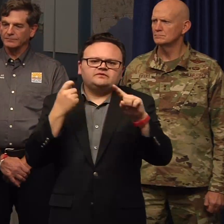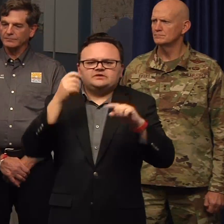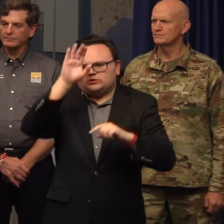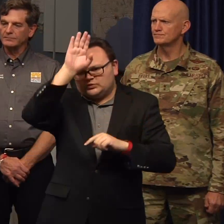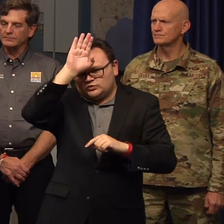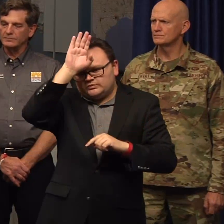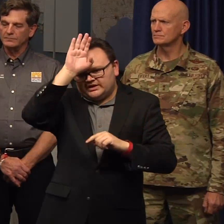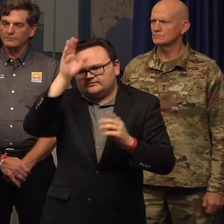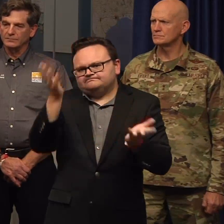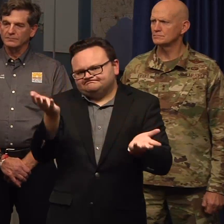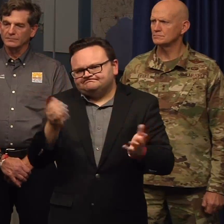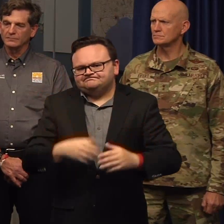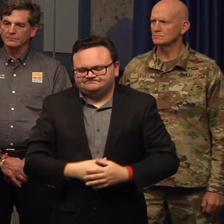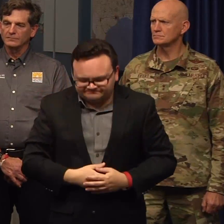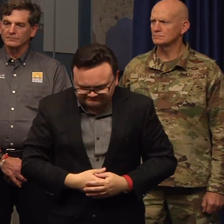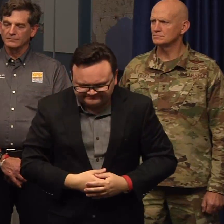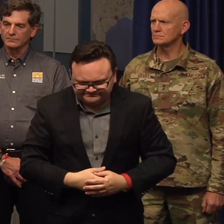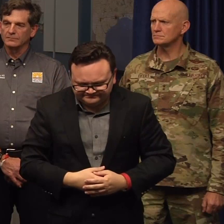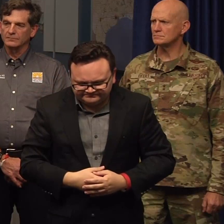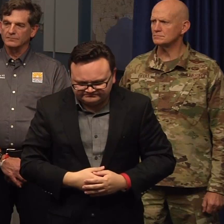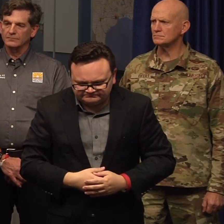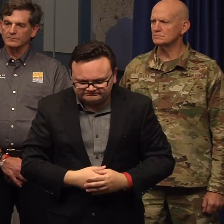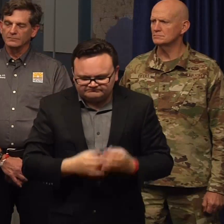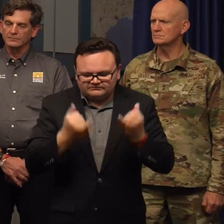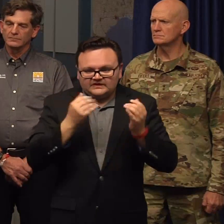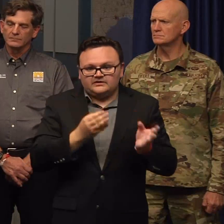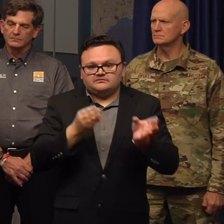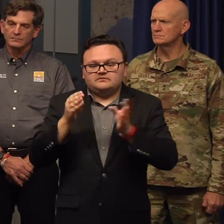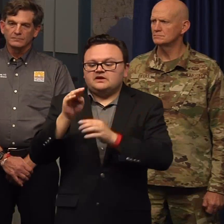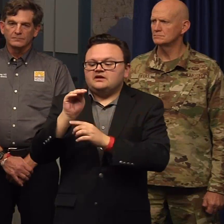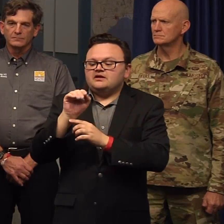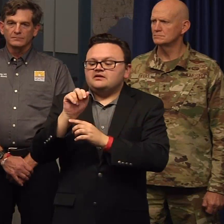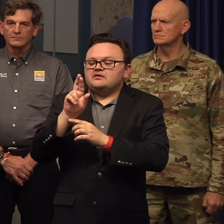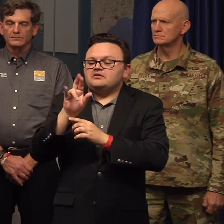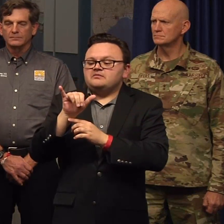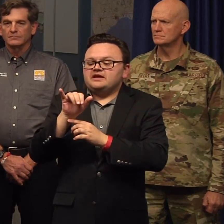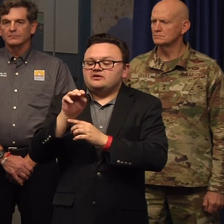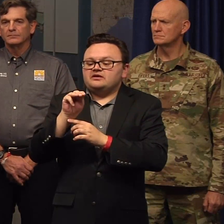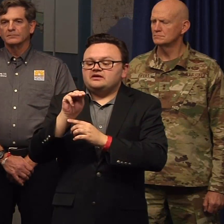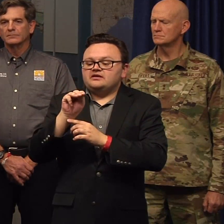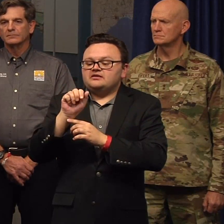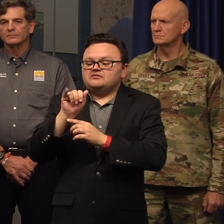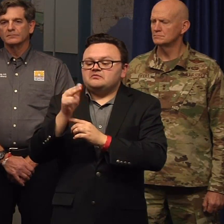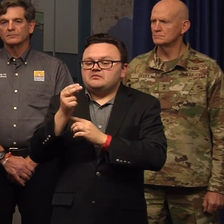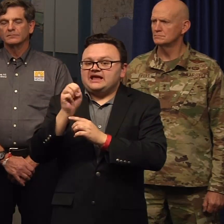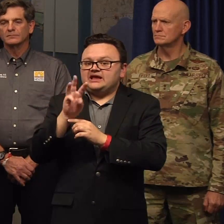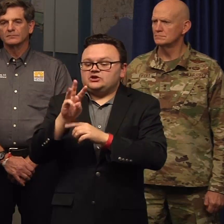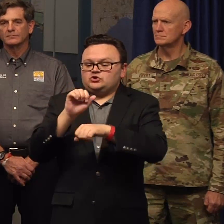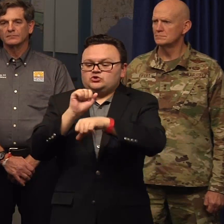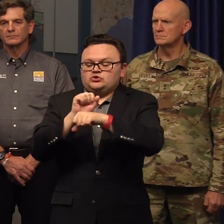CUBA, THEY'RE NOT GOING TO BE HONEST ABOUT WHAT THEY HAVE TO THEY HAVE A CLOSE RELATIONSHIP CHINA SO I THINK THAT MAKES SENSE AS WELL.